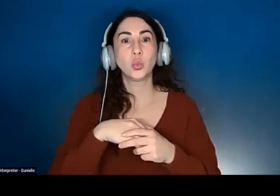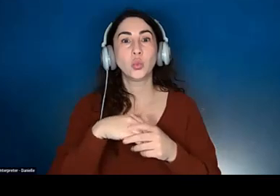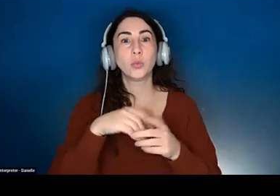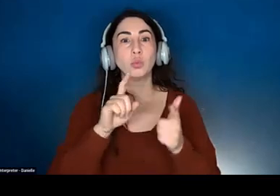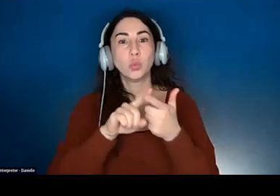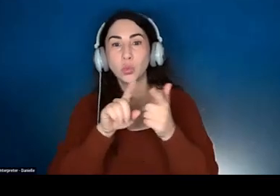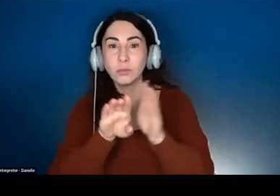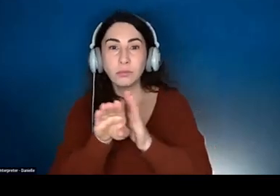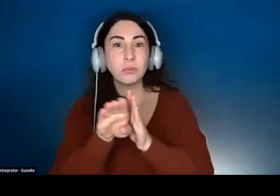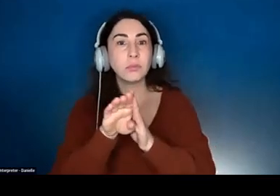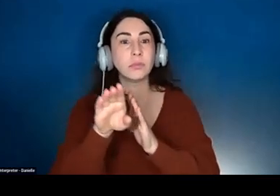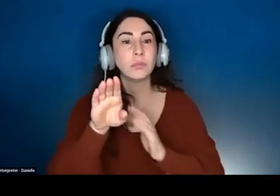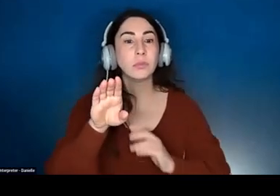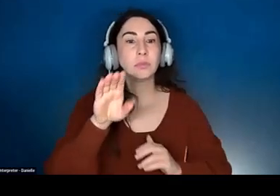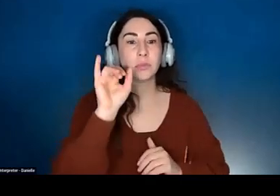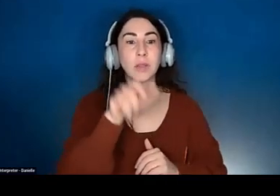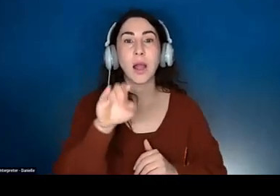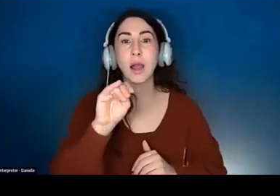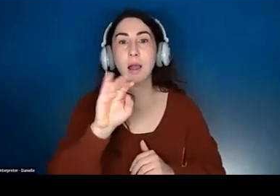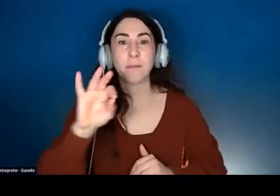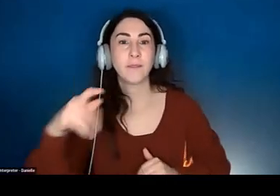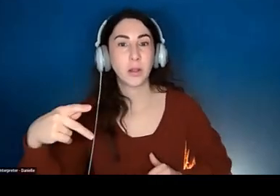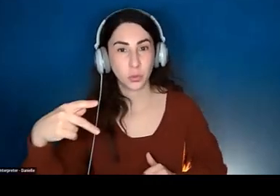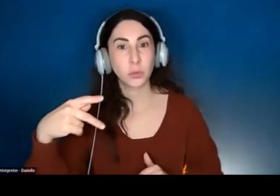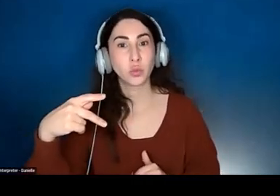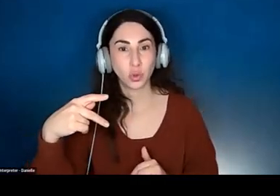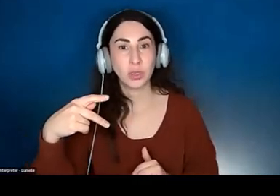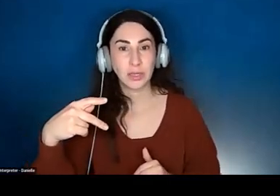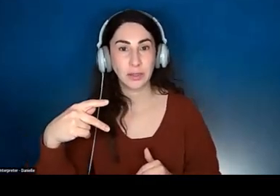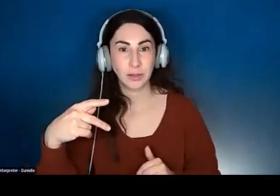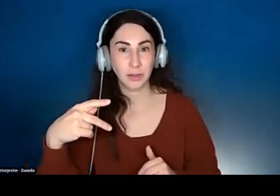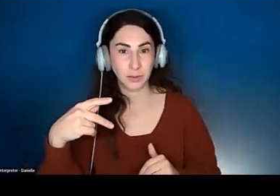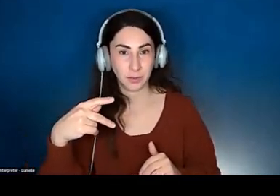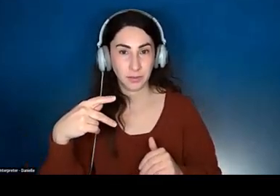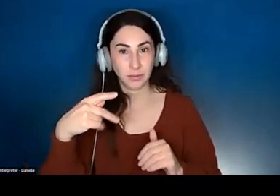person demo or used it as the inspiration for that.